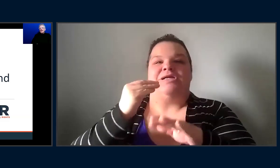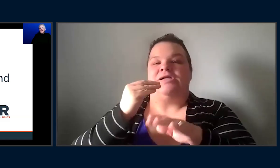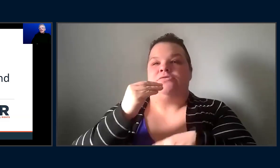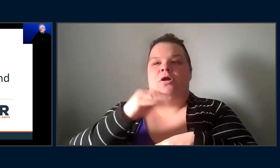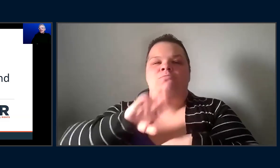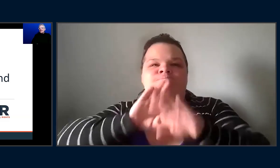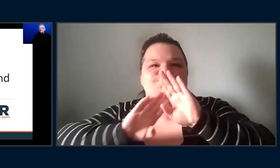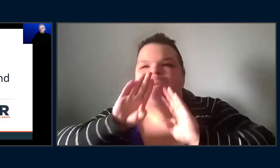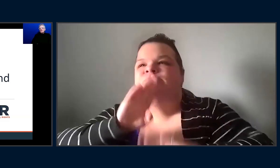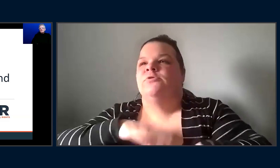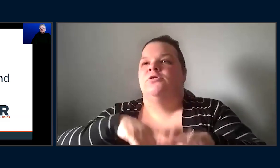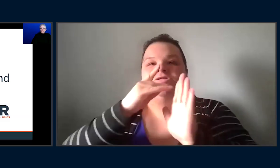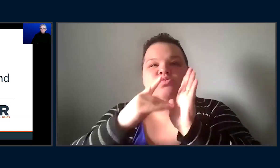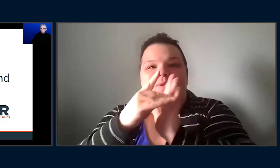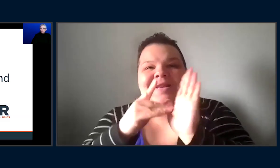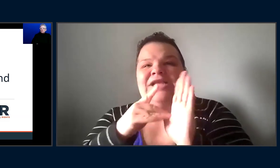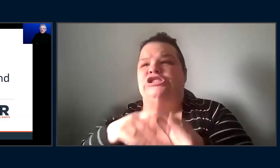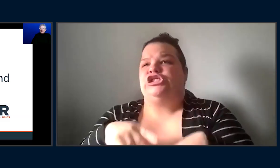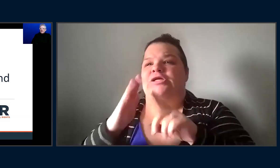and hard of hearing. If they experience any type